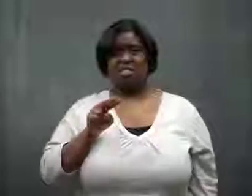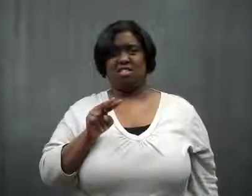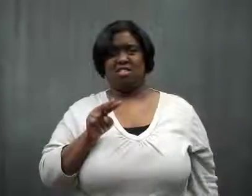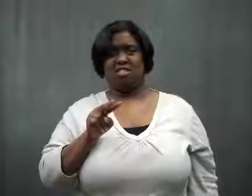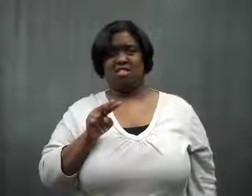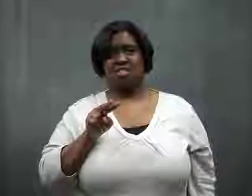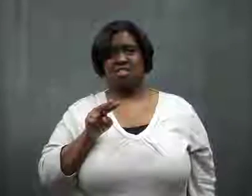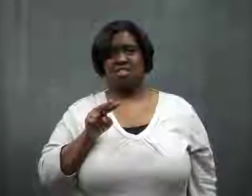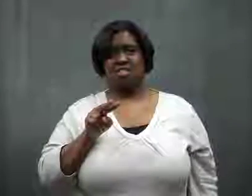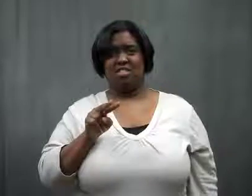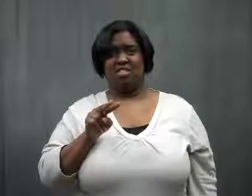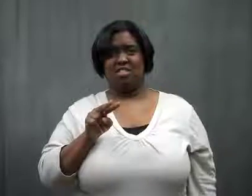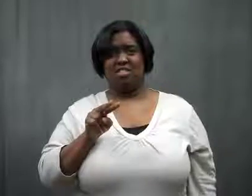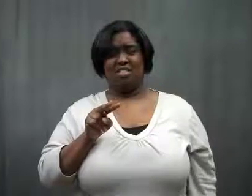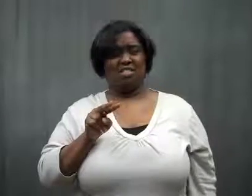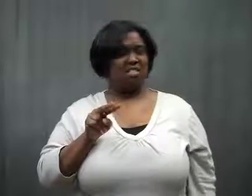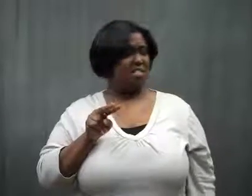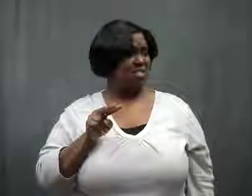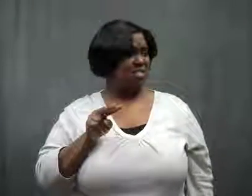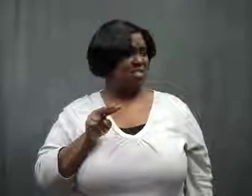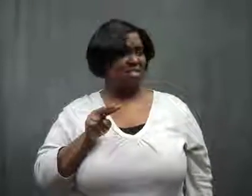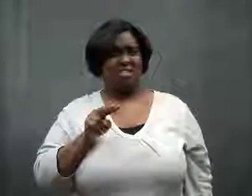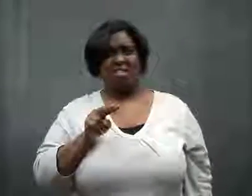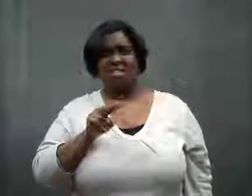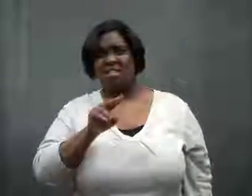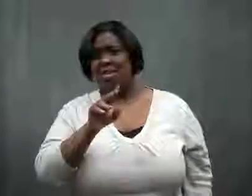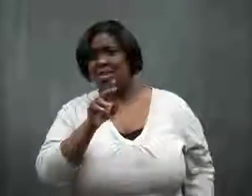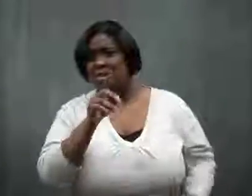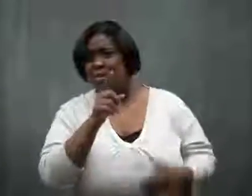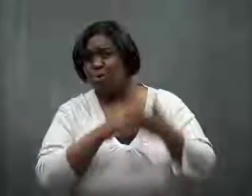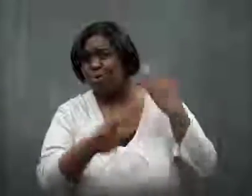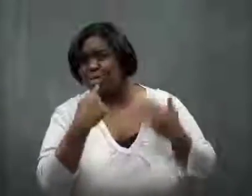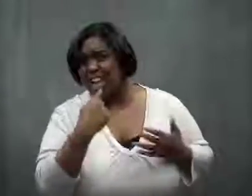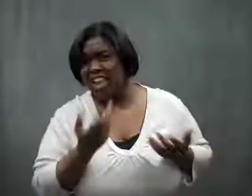I looked at her, and said, "What did you say?"